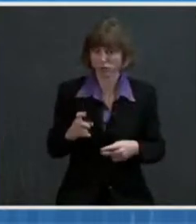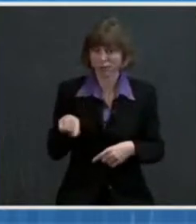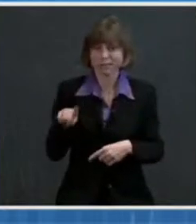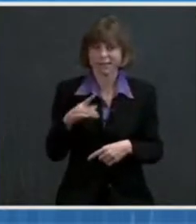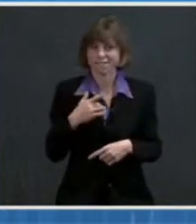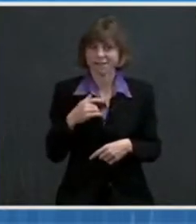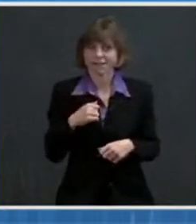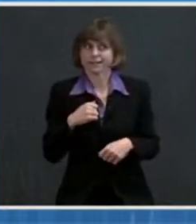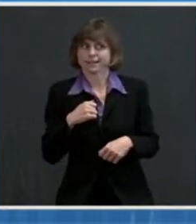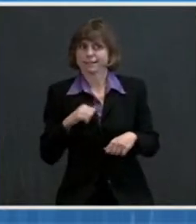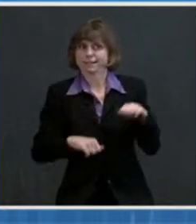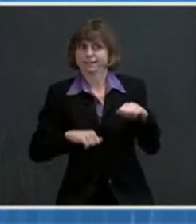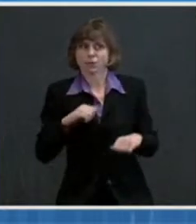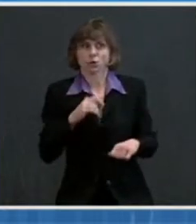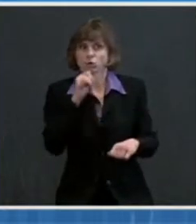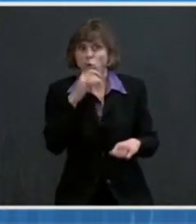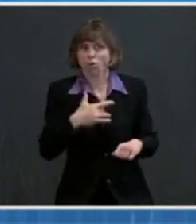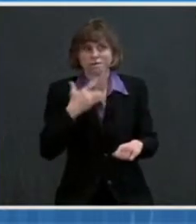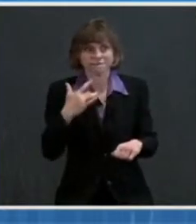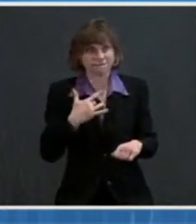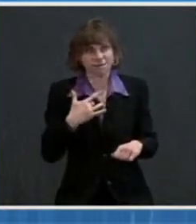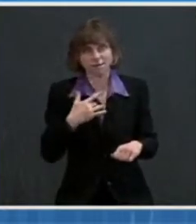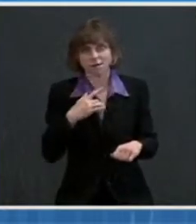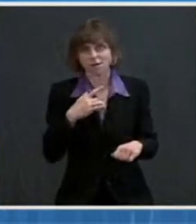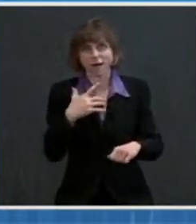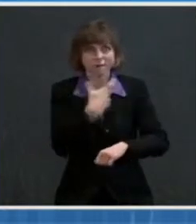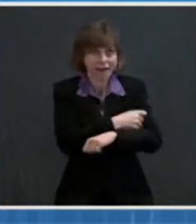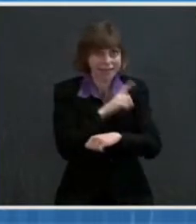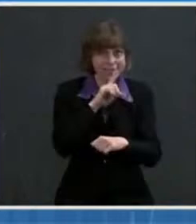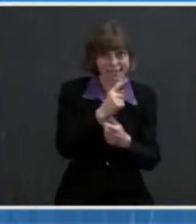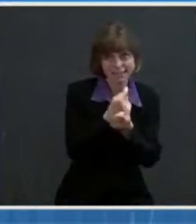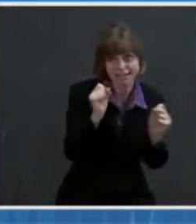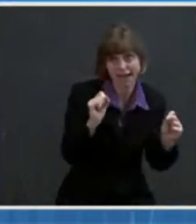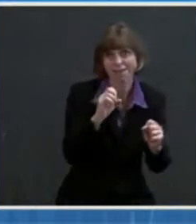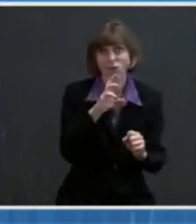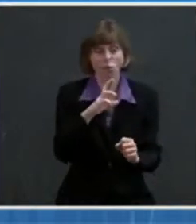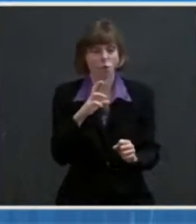ARRANGE HISTORICAL AND CONTEMPORARY FACTORS ARE LESS